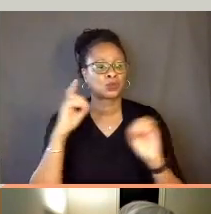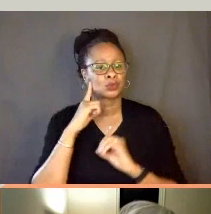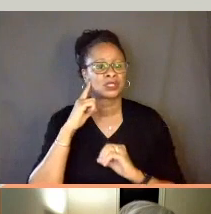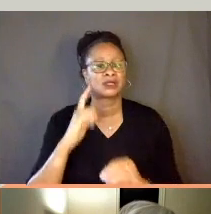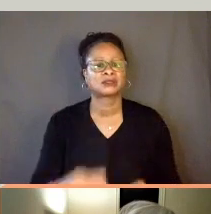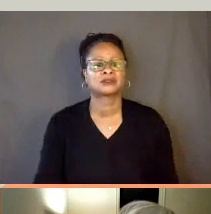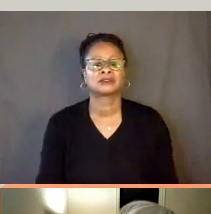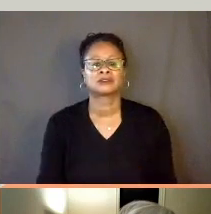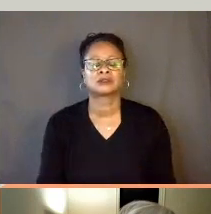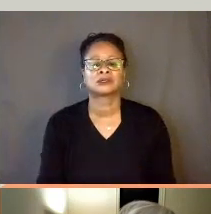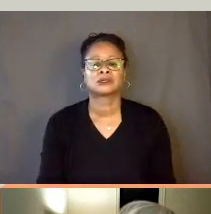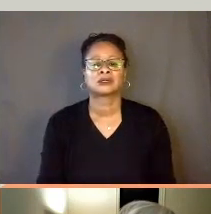Yeah, I think we're just--